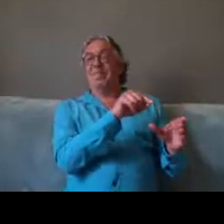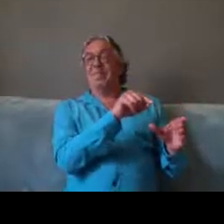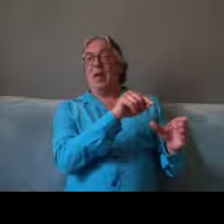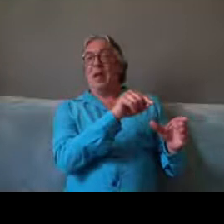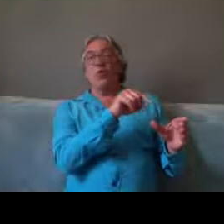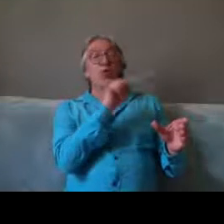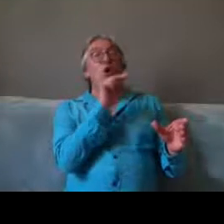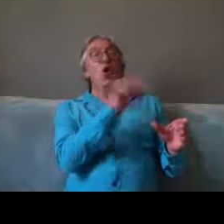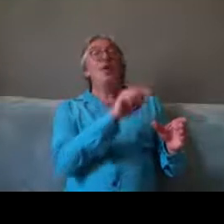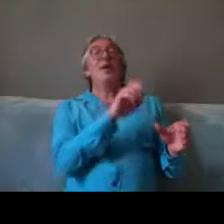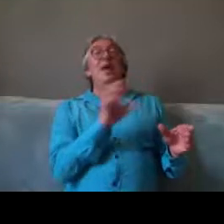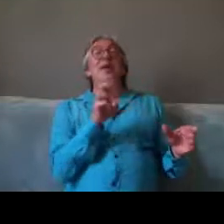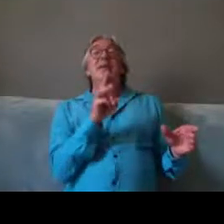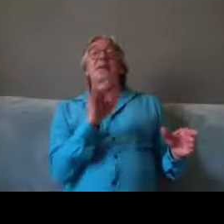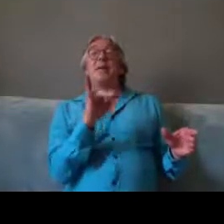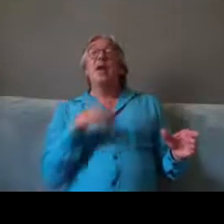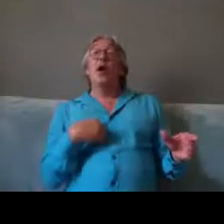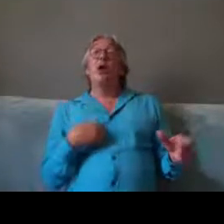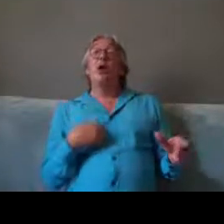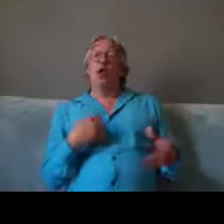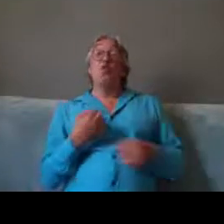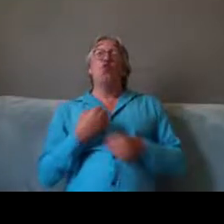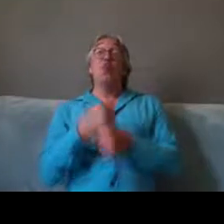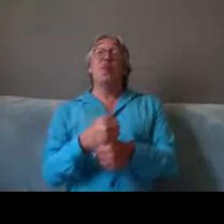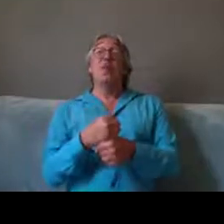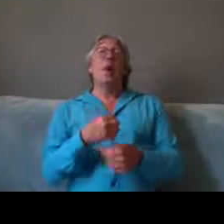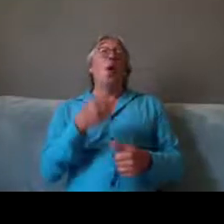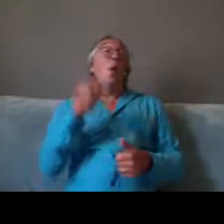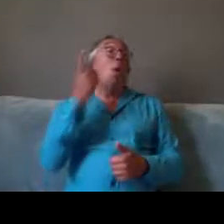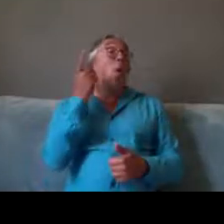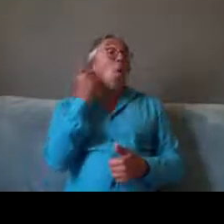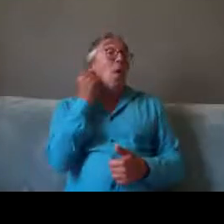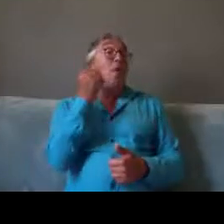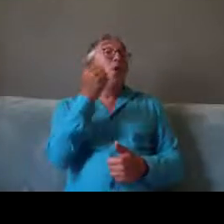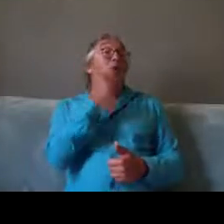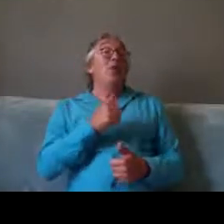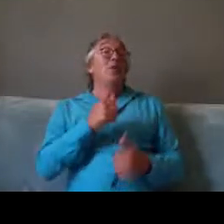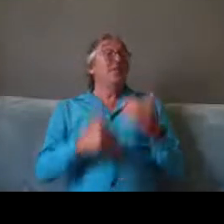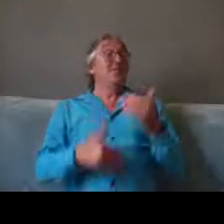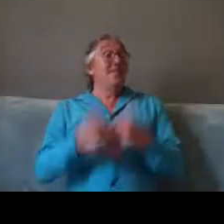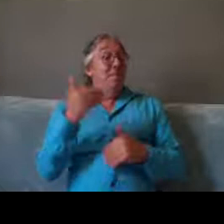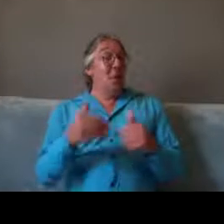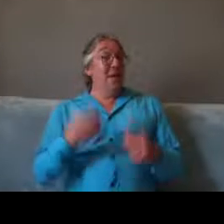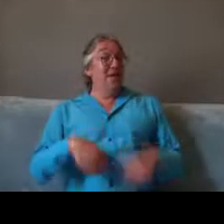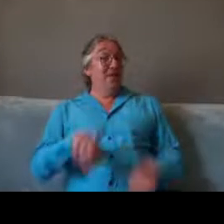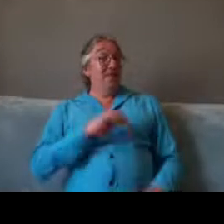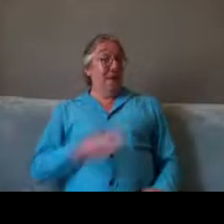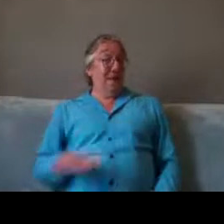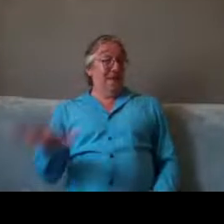In Flanders we've implemented an action plan for the mobility of students since 2013.